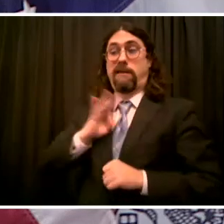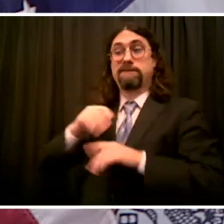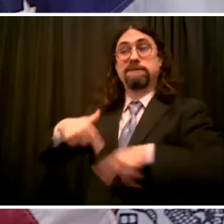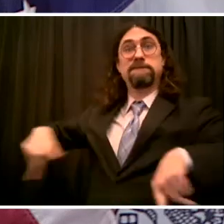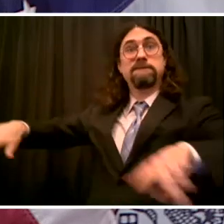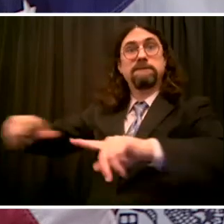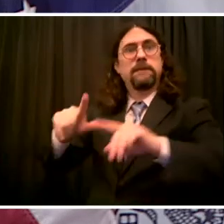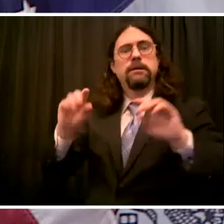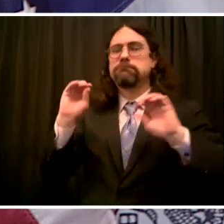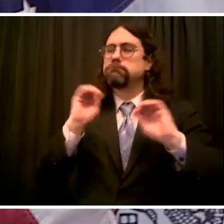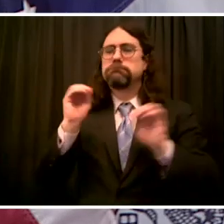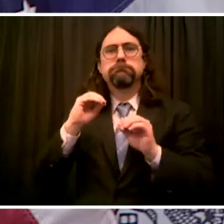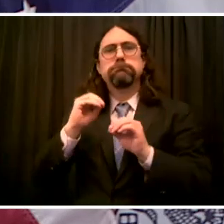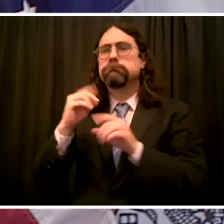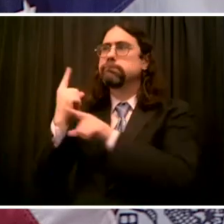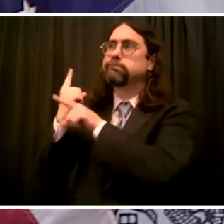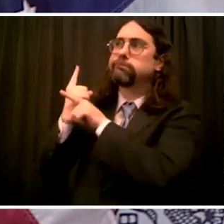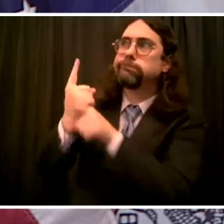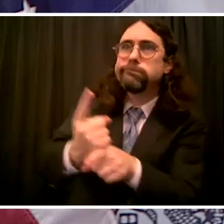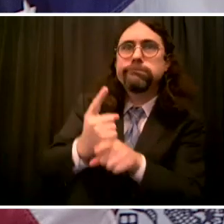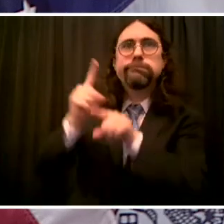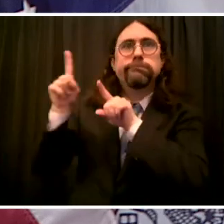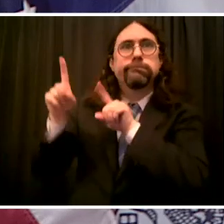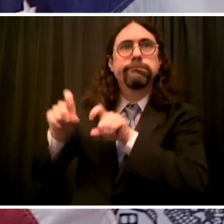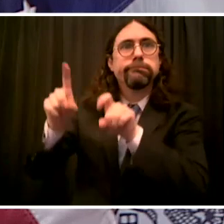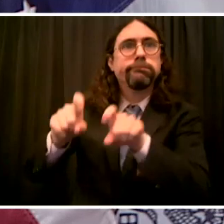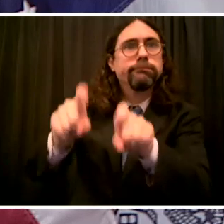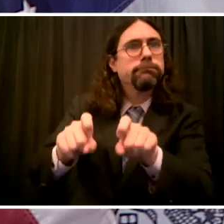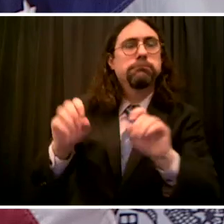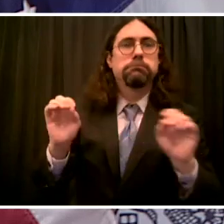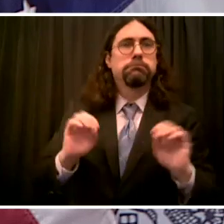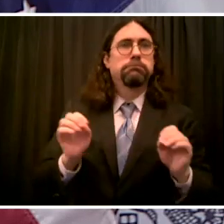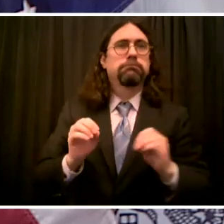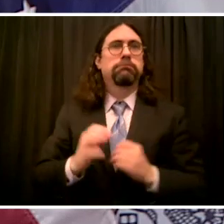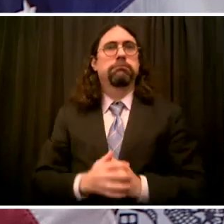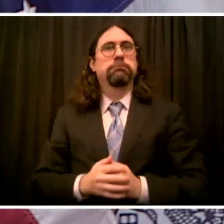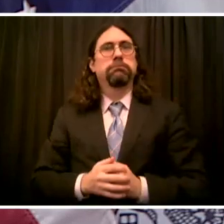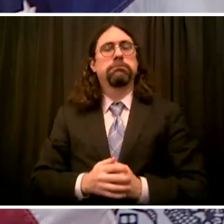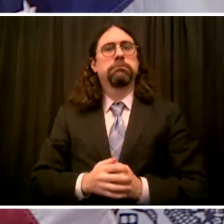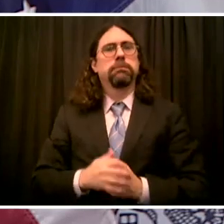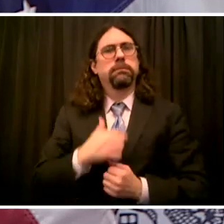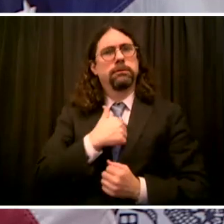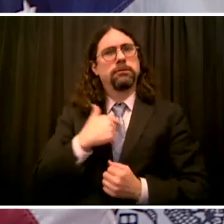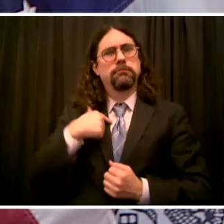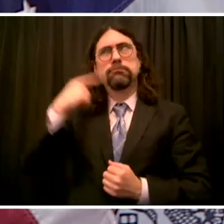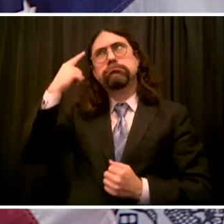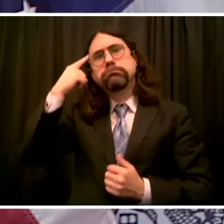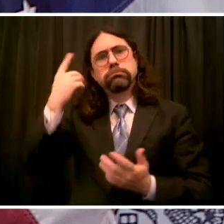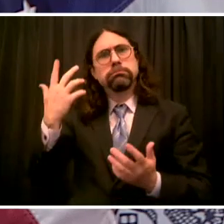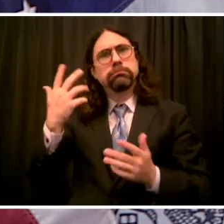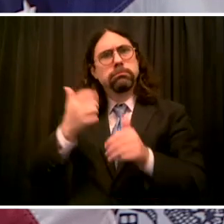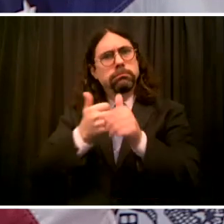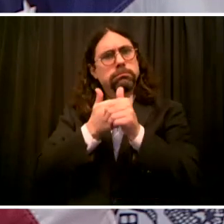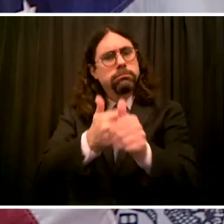PROGRAM. WE DO OUR BEST, YOU KNOW, TO TAKE THE PRECAUTIONS THATE W LKTA ABOUT WITH EVERYONE.